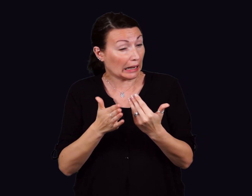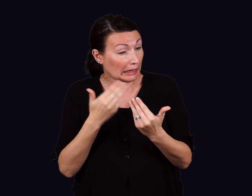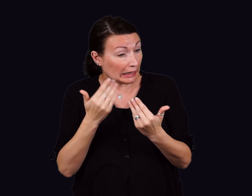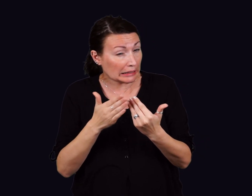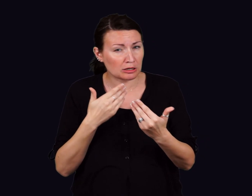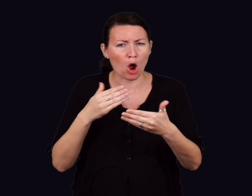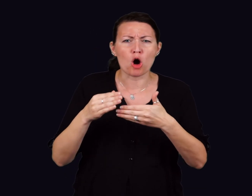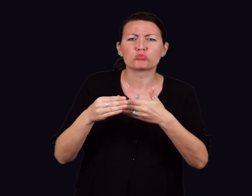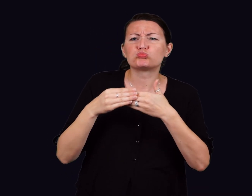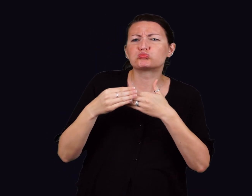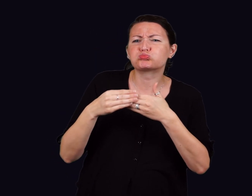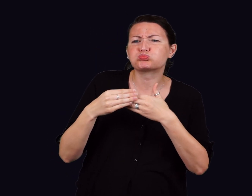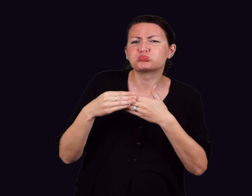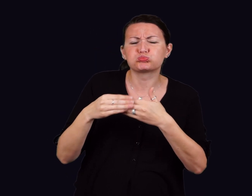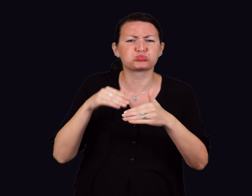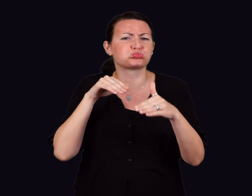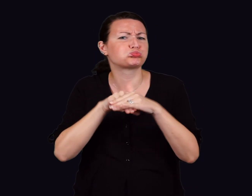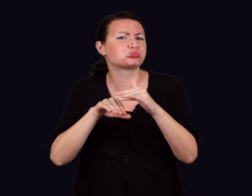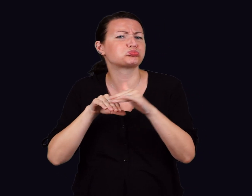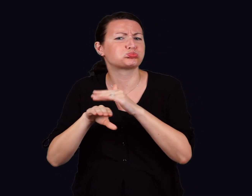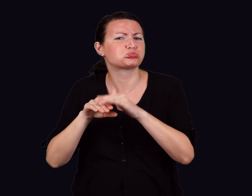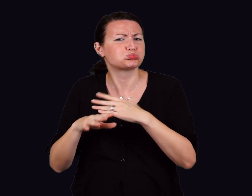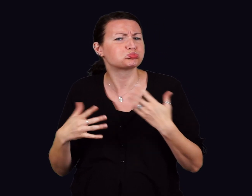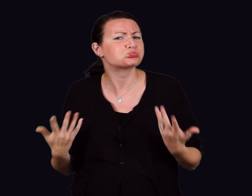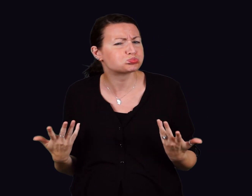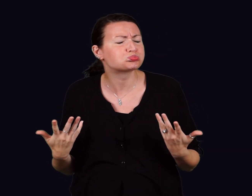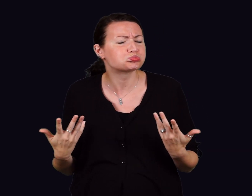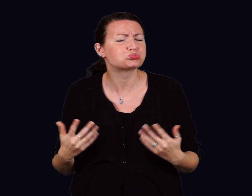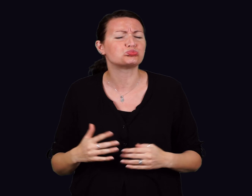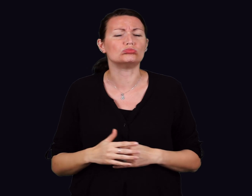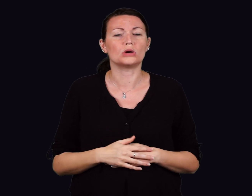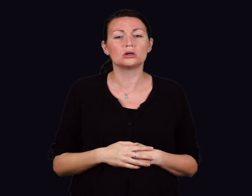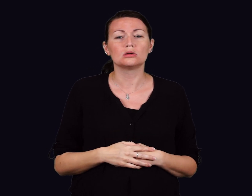that is as easy to access as possible and provides flexibility.